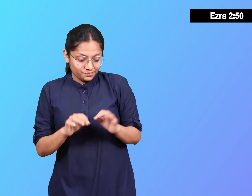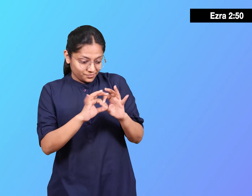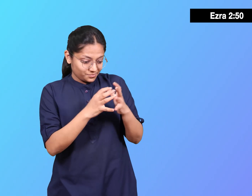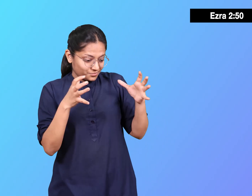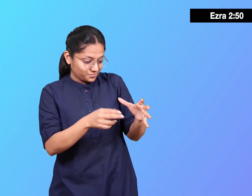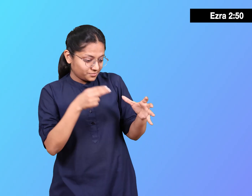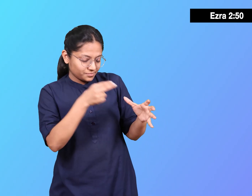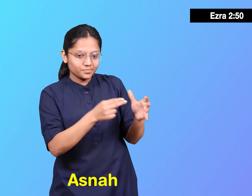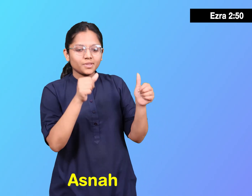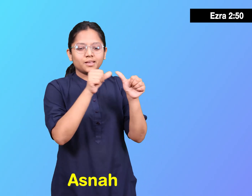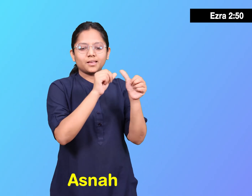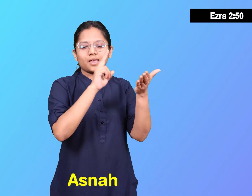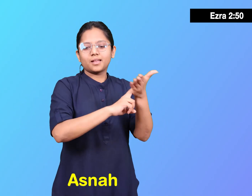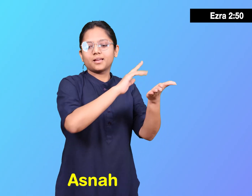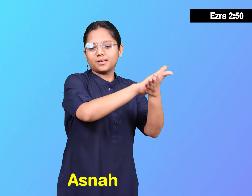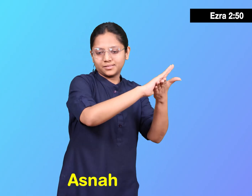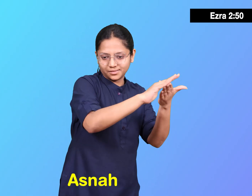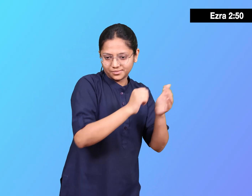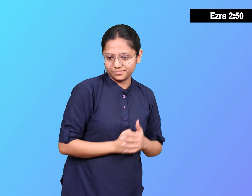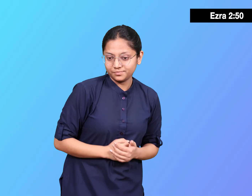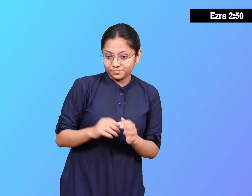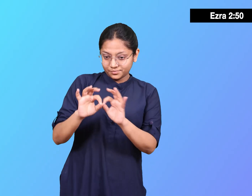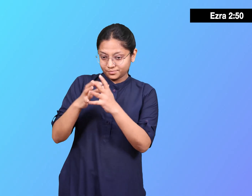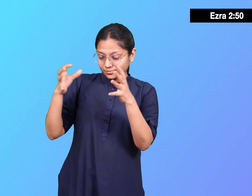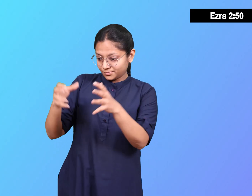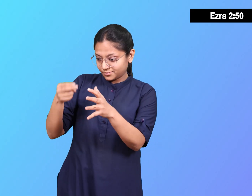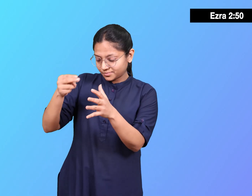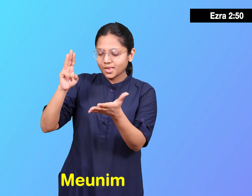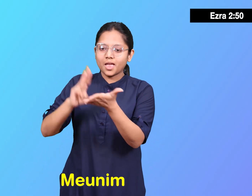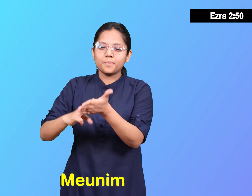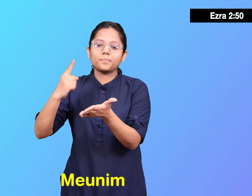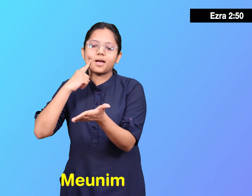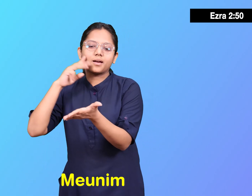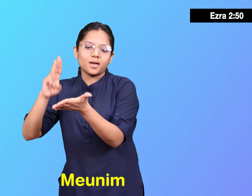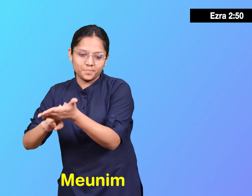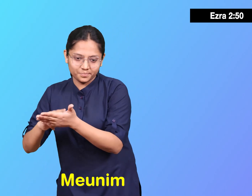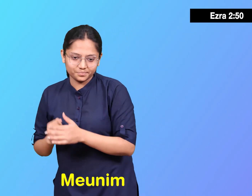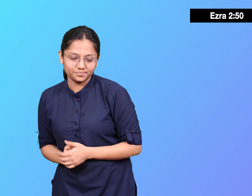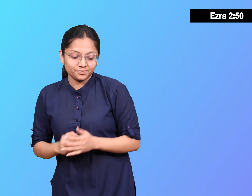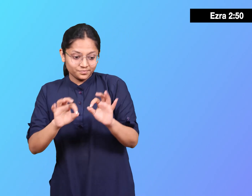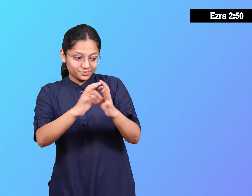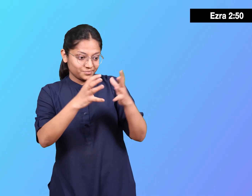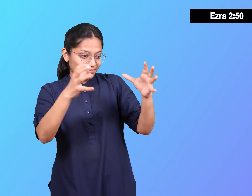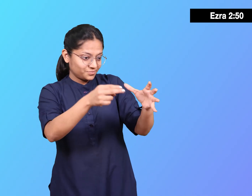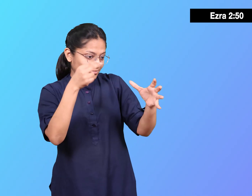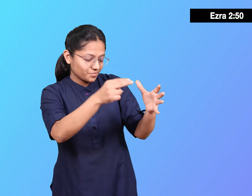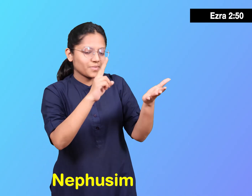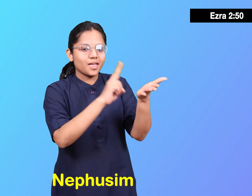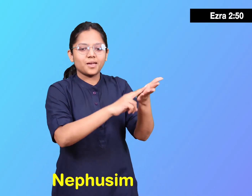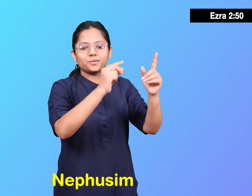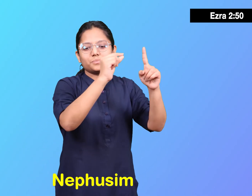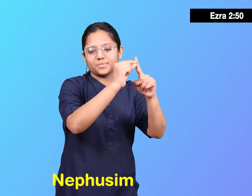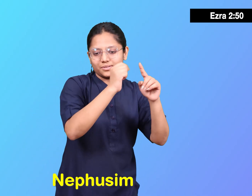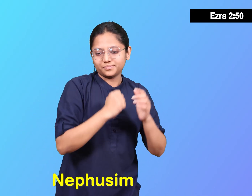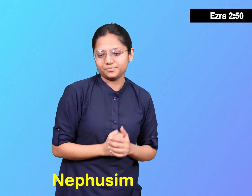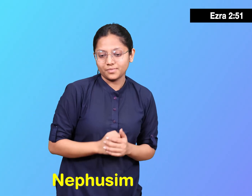Asnah, Meunim, Nephussim,